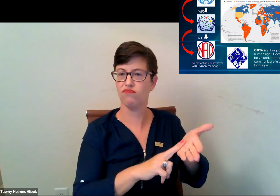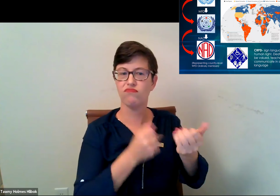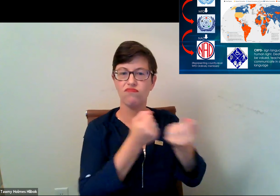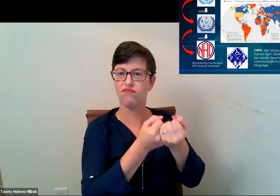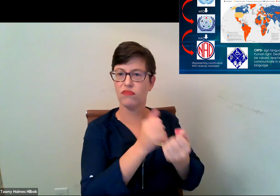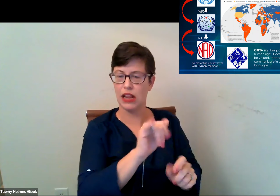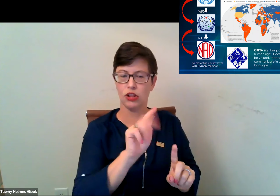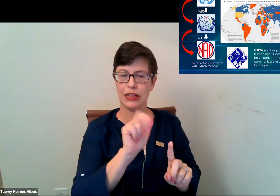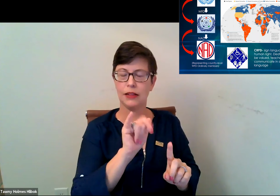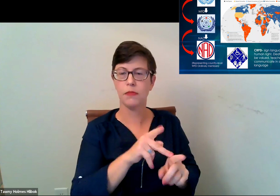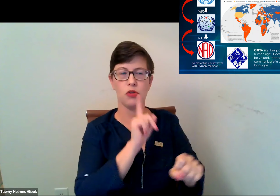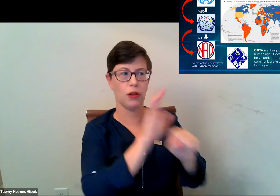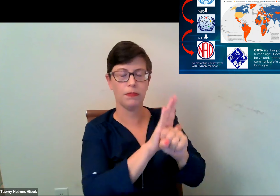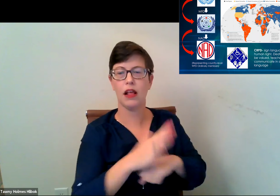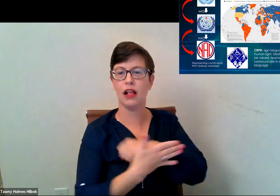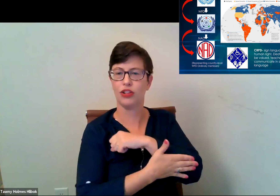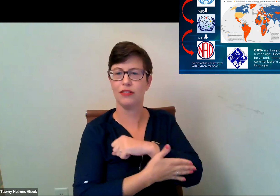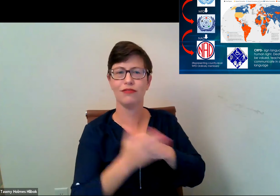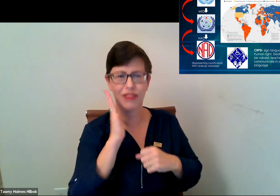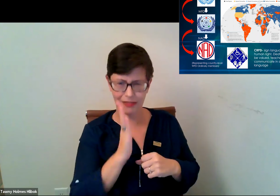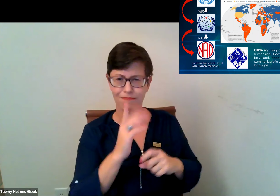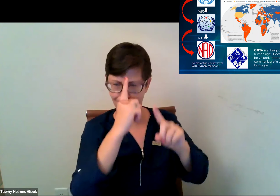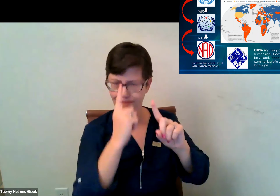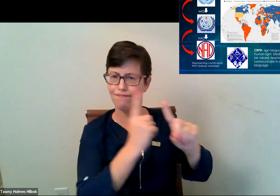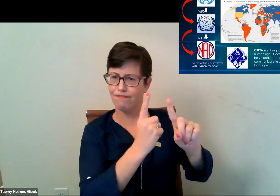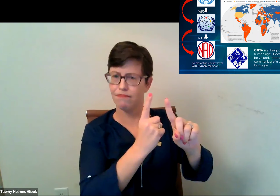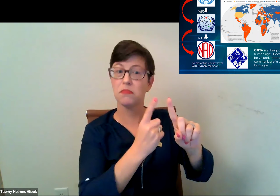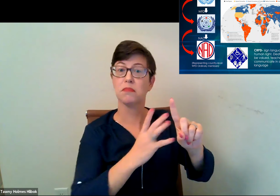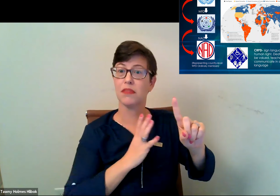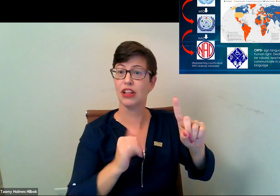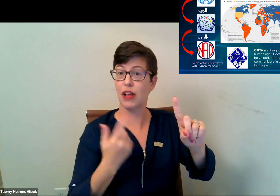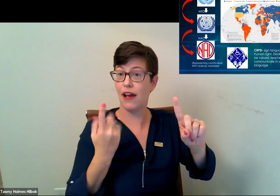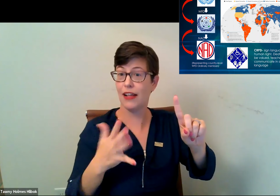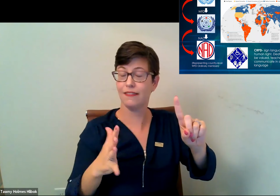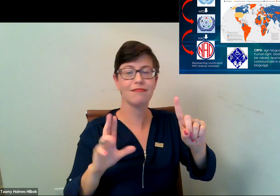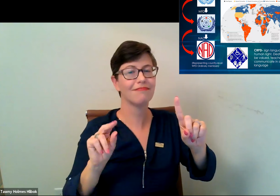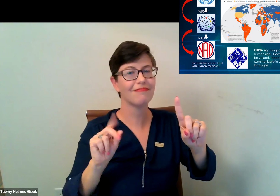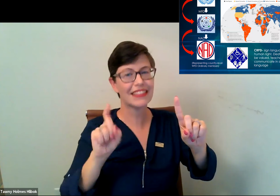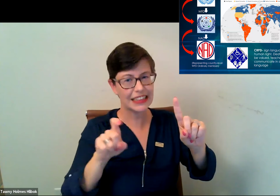can sign this tree endorsing it, saying that their country will commit to this particular goal.